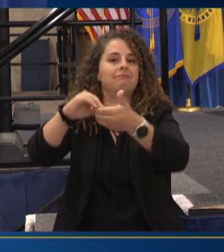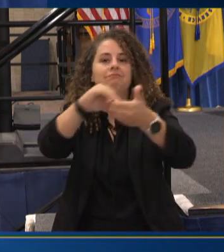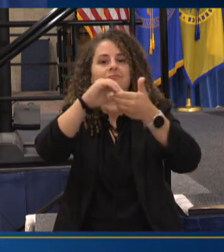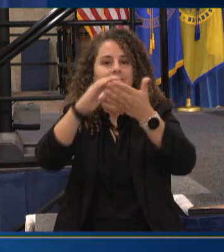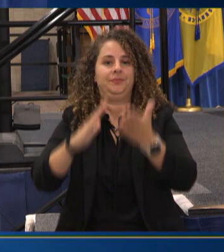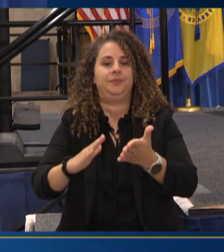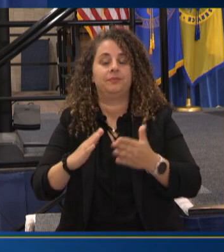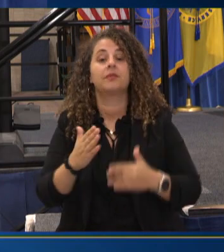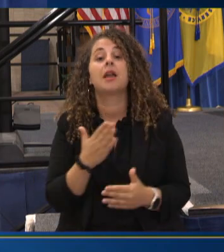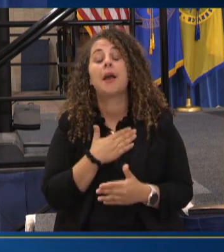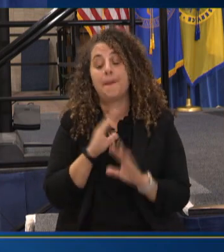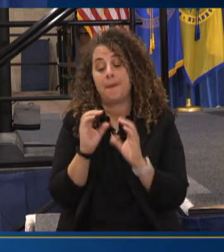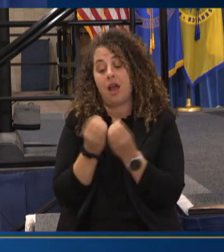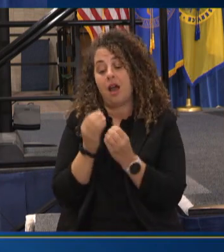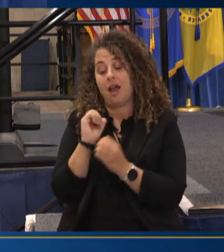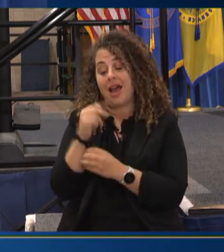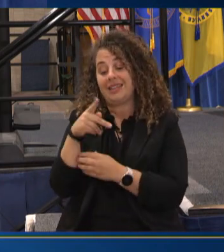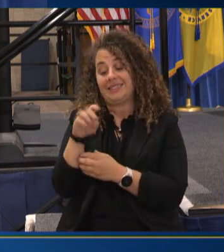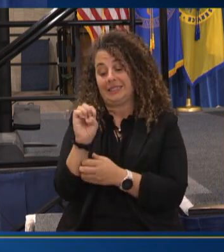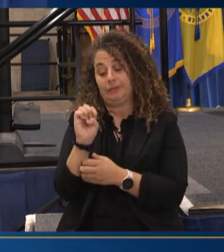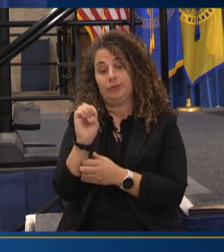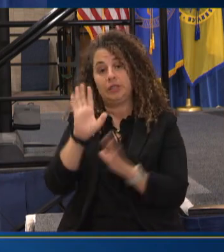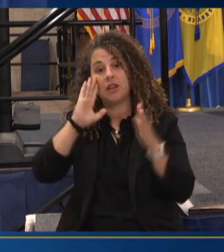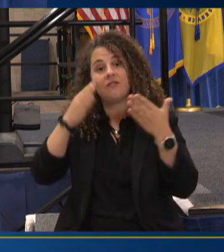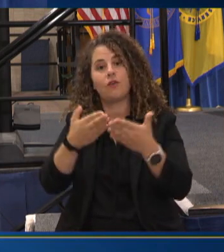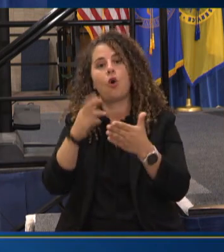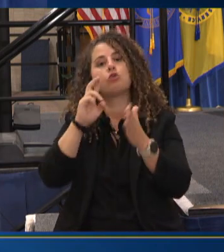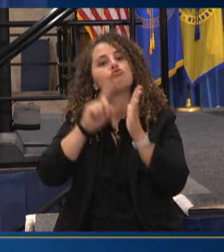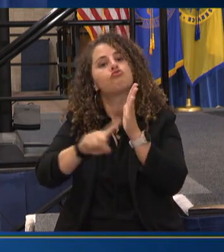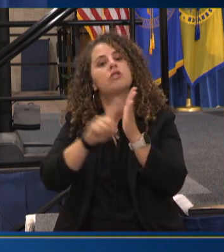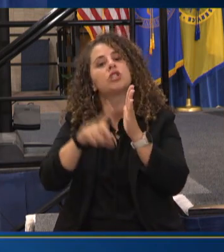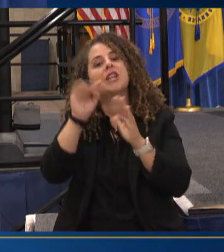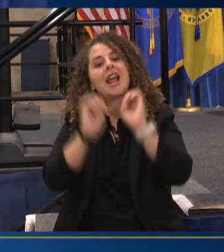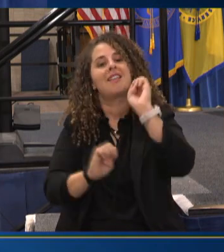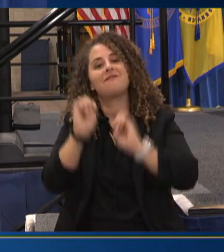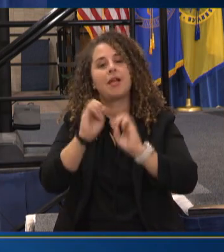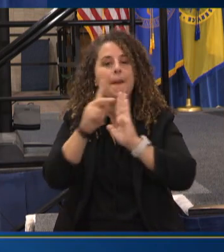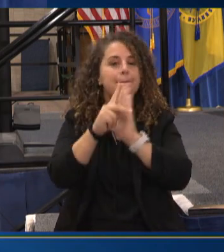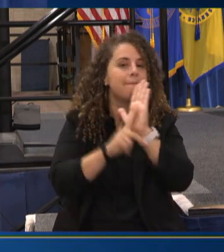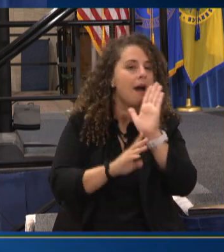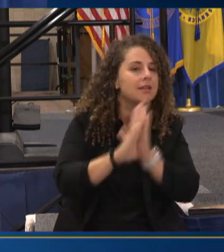My office at Aspe focuses on research and evaluation, policy development and